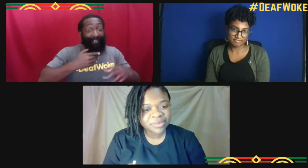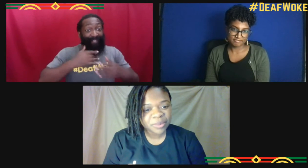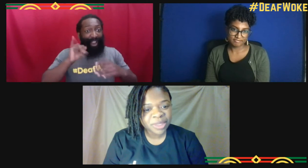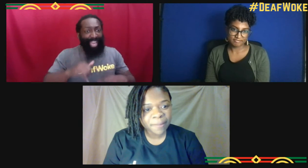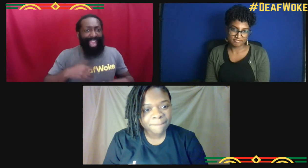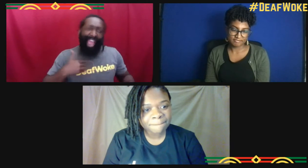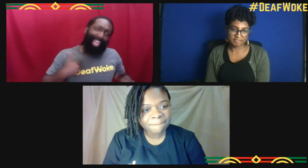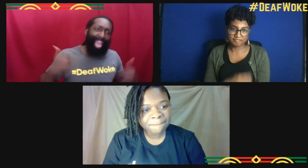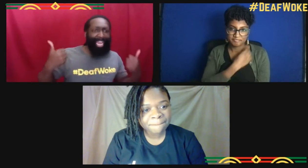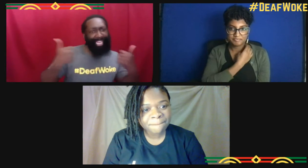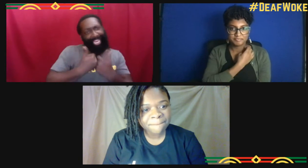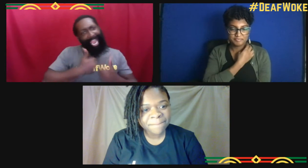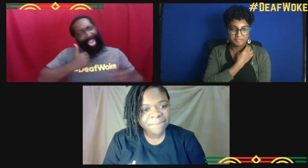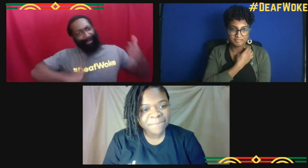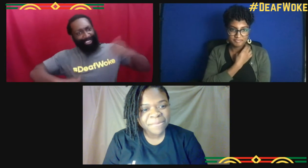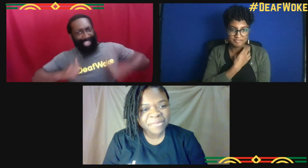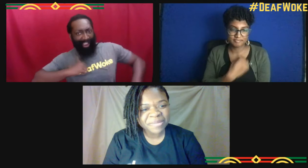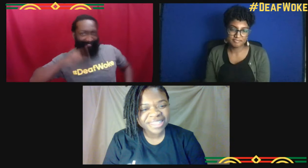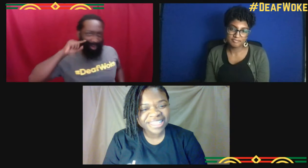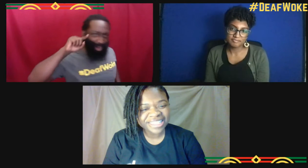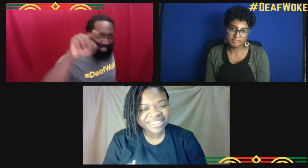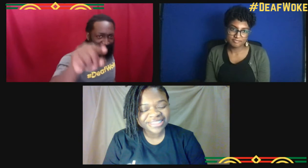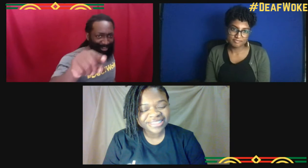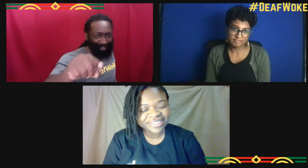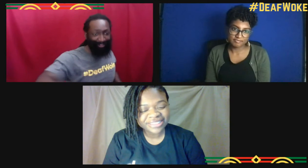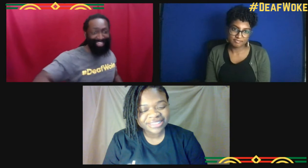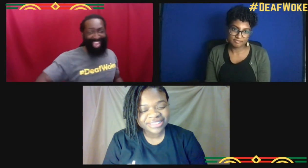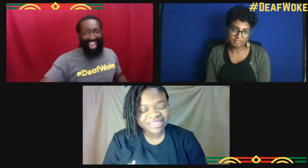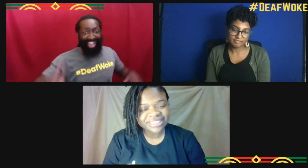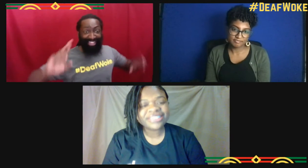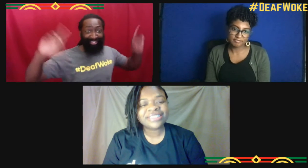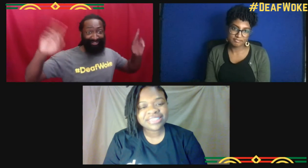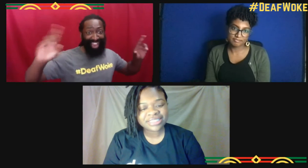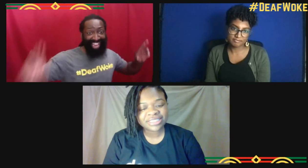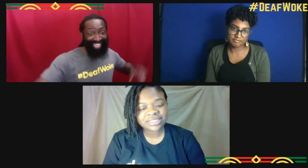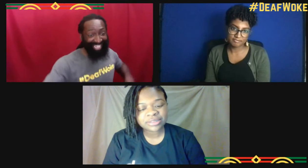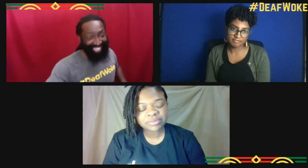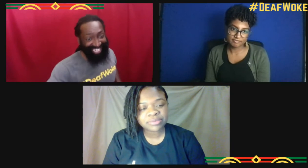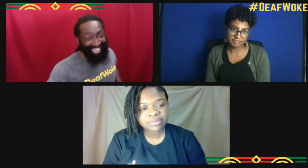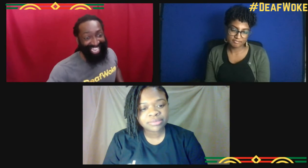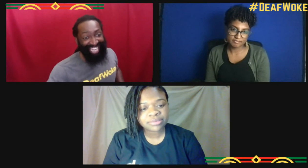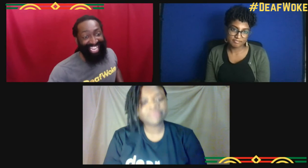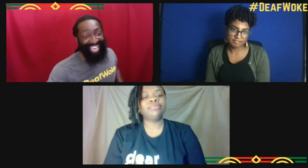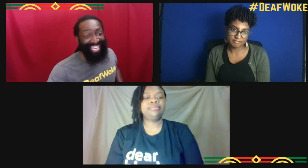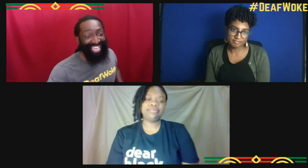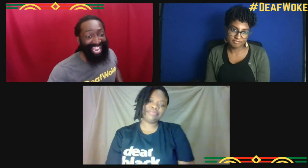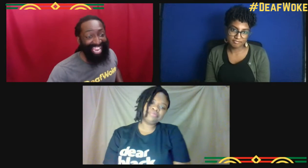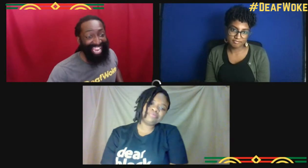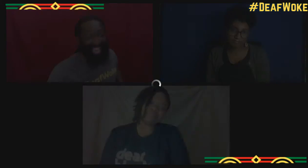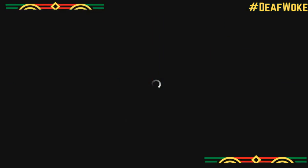We're getting close to the end of the show so I got a game for you, you ready?